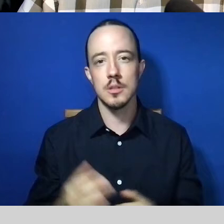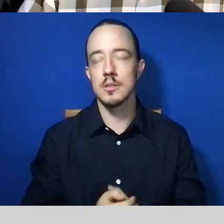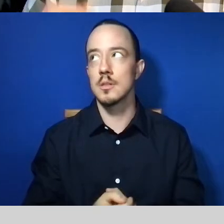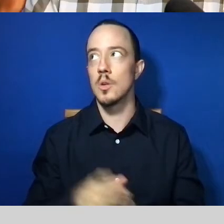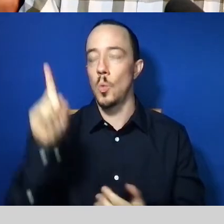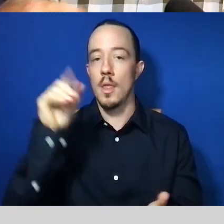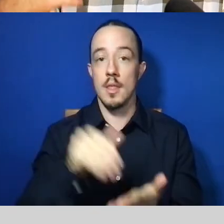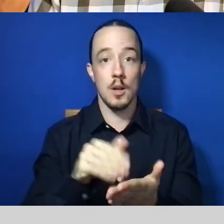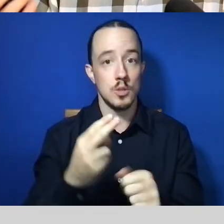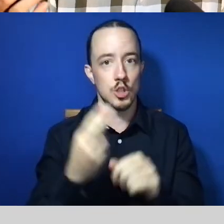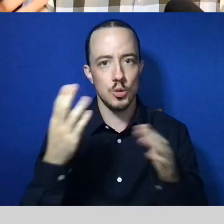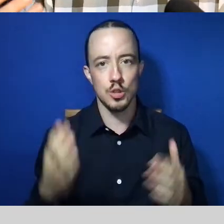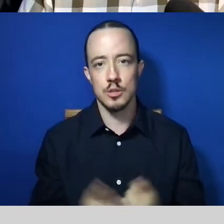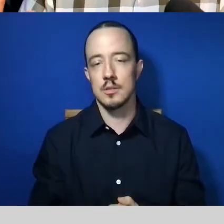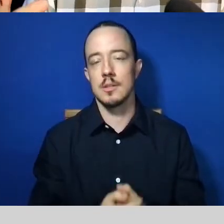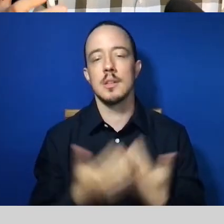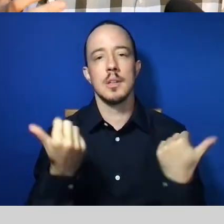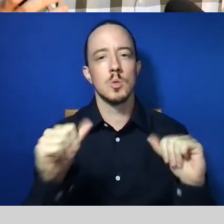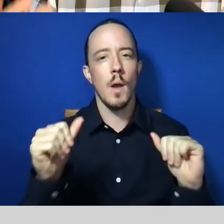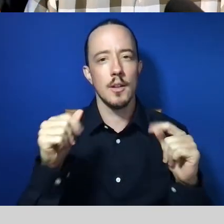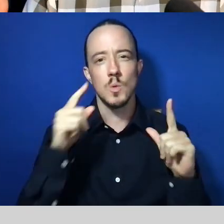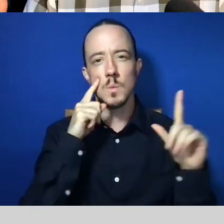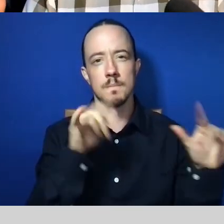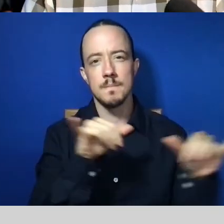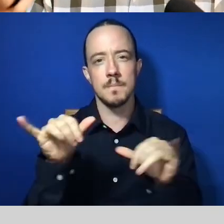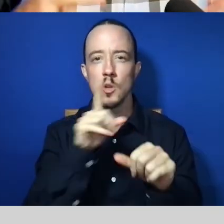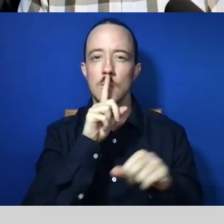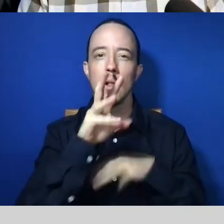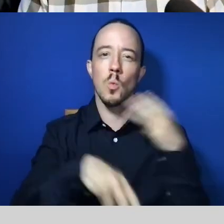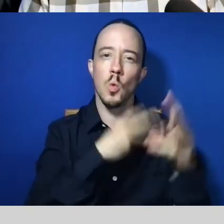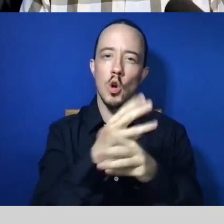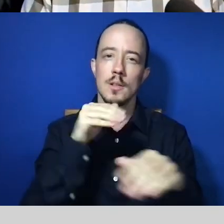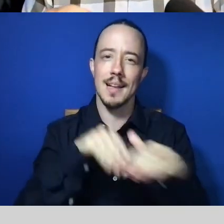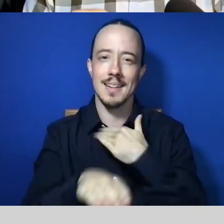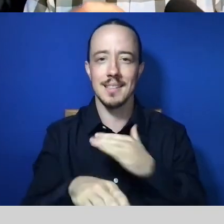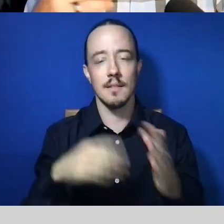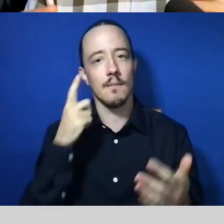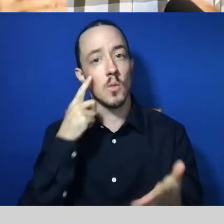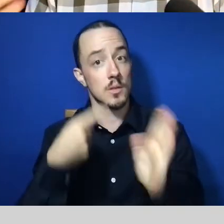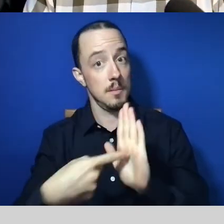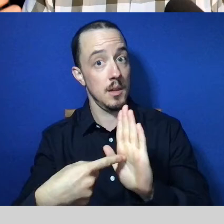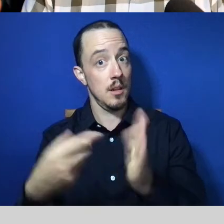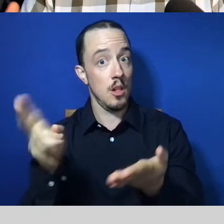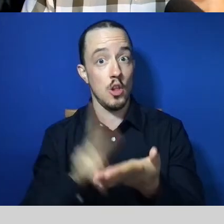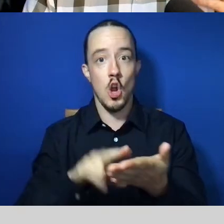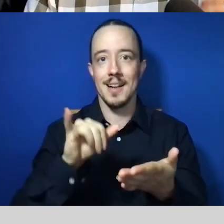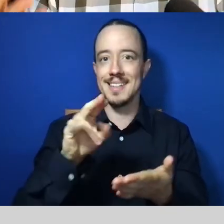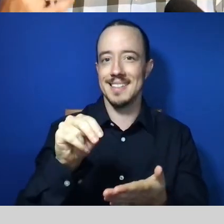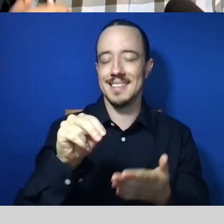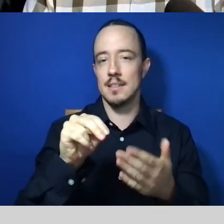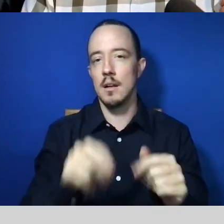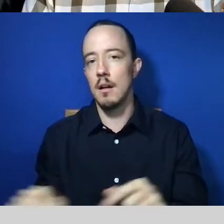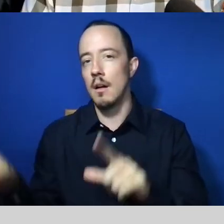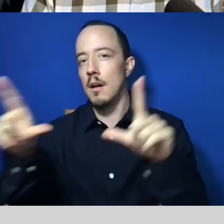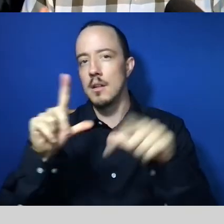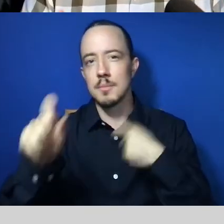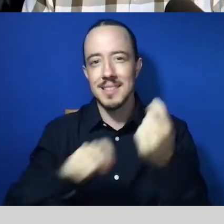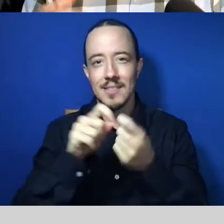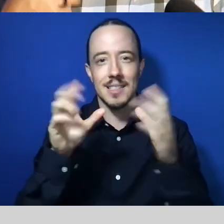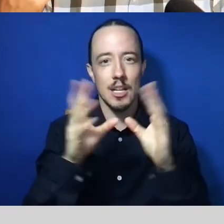and tried to simulate real world access. So logging in, browsing to specific sessions, starting to watch specific sessions,